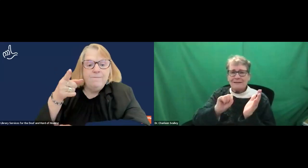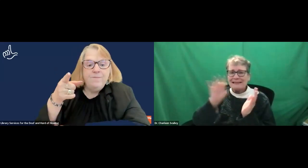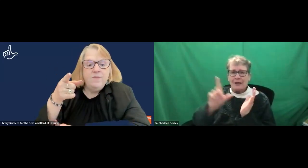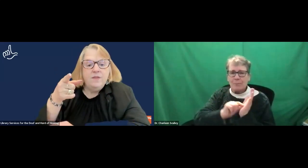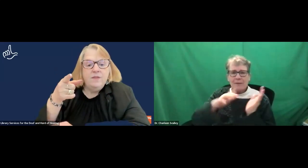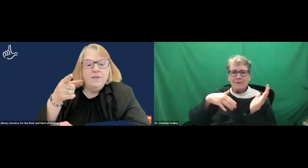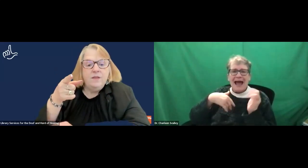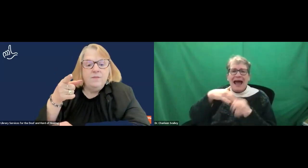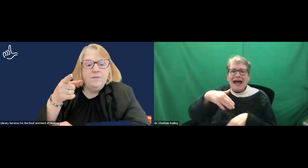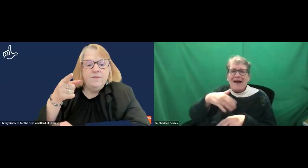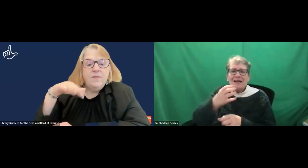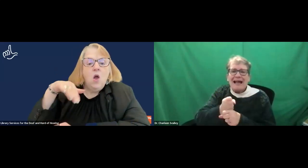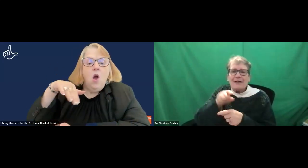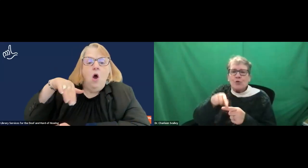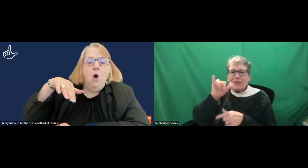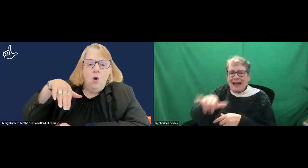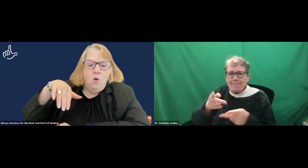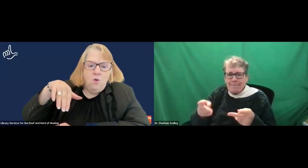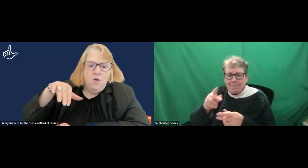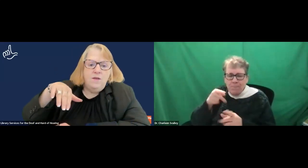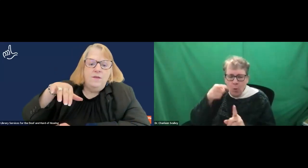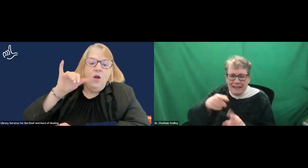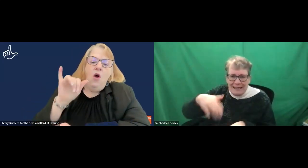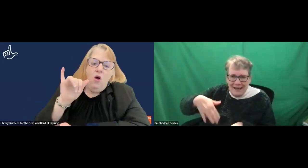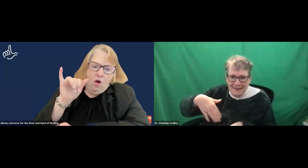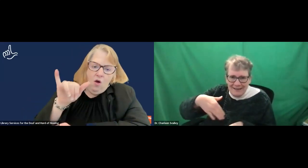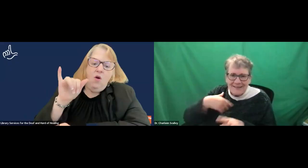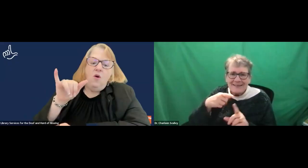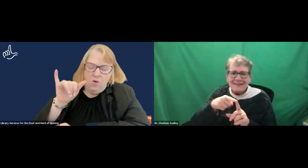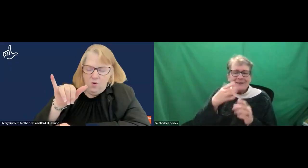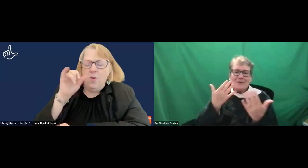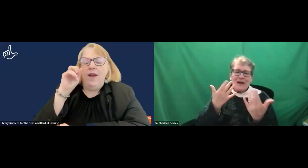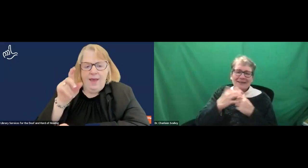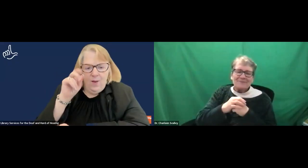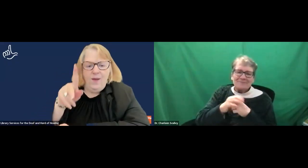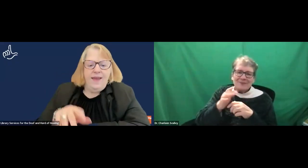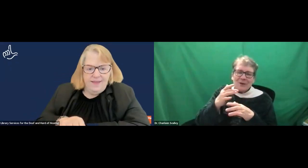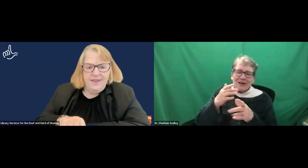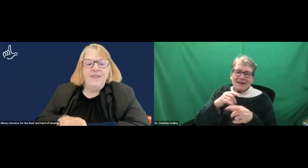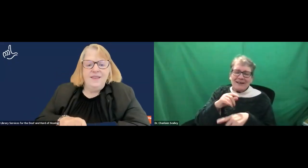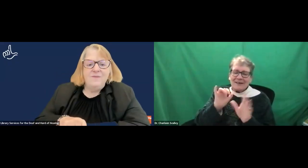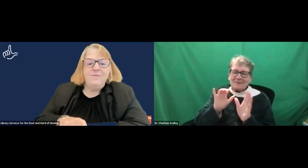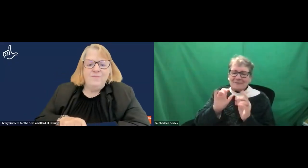I mean, I haven't-- I haven't sent it to publishers yet. I haven't gotten to that point yet of being able to distribute the book.